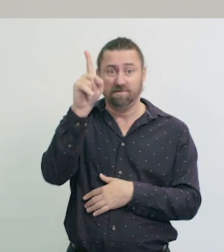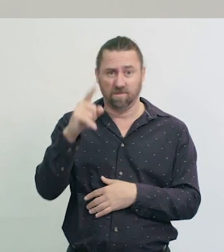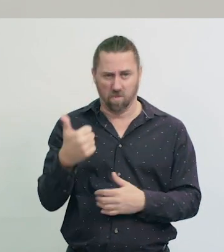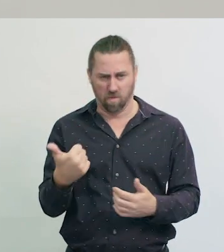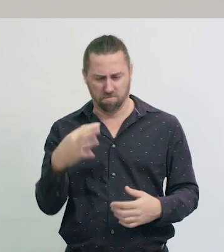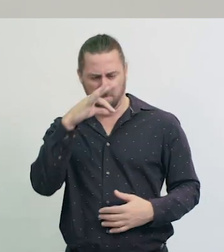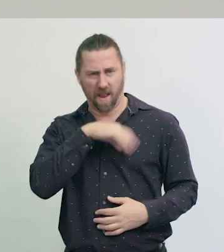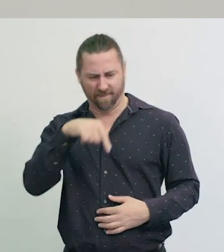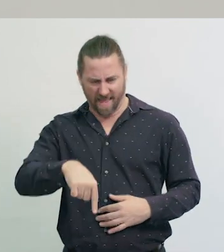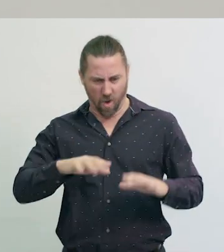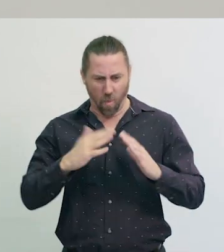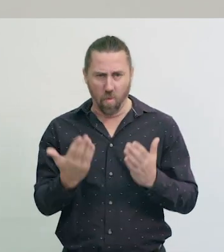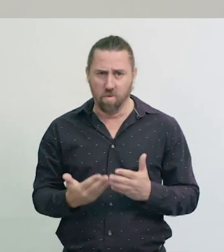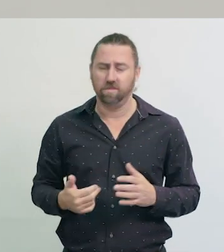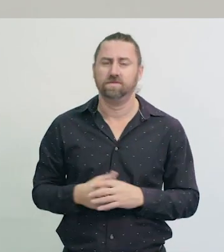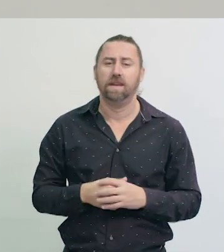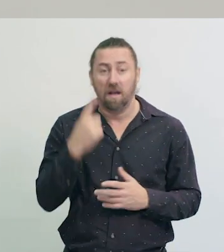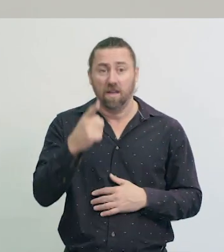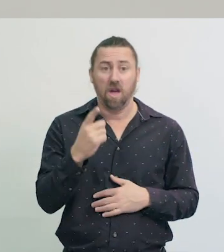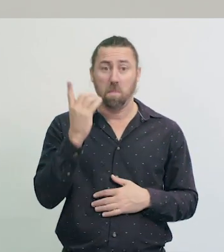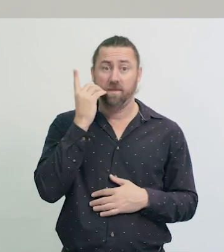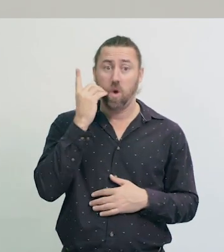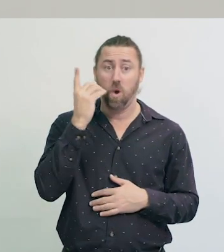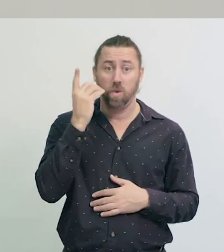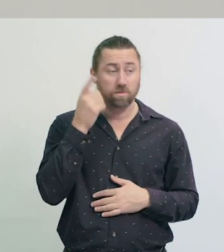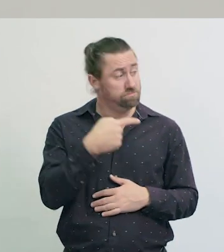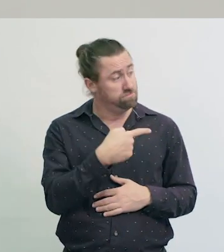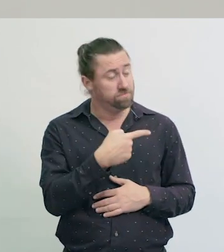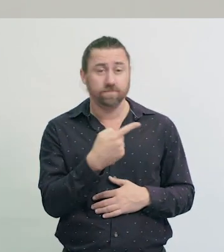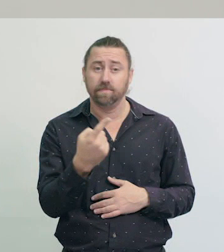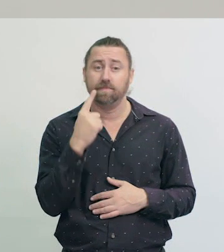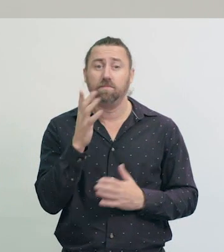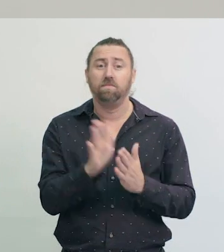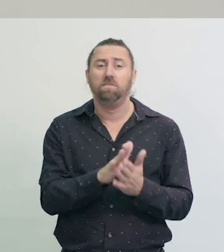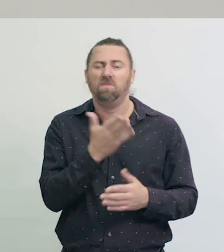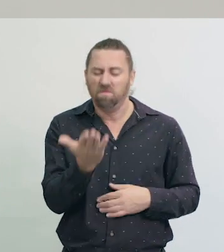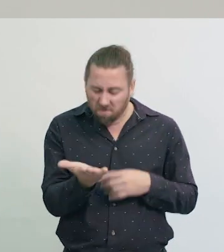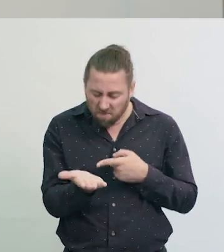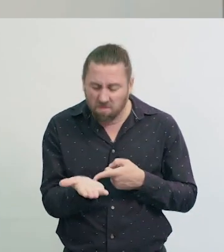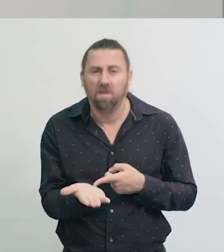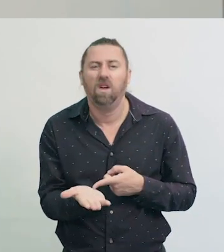Let's start by taking a look at this mobile phone. If we turn it over, we can see the camera.